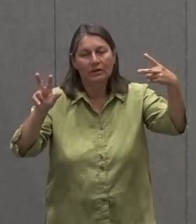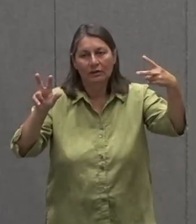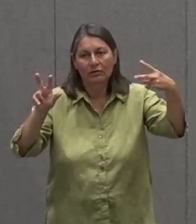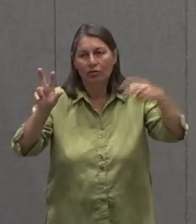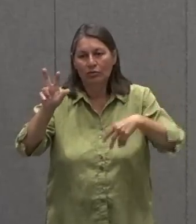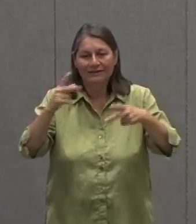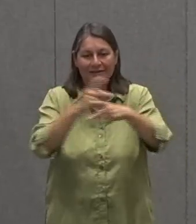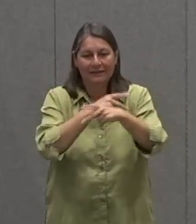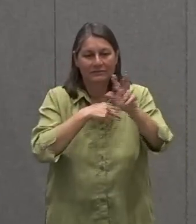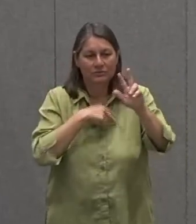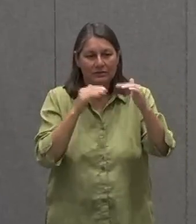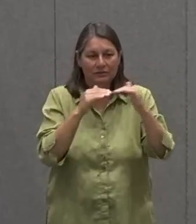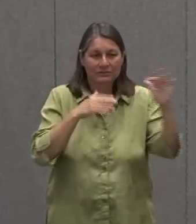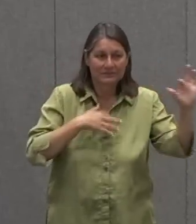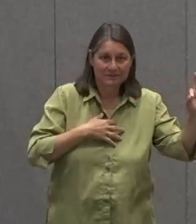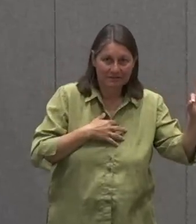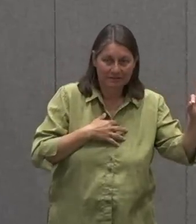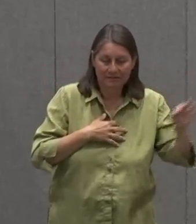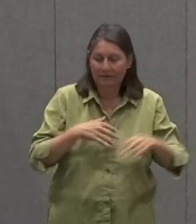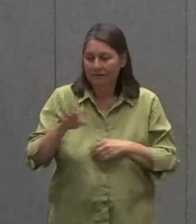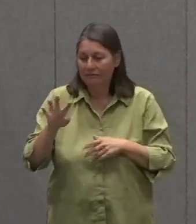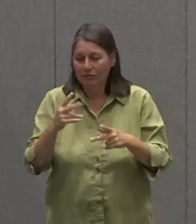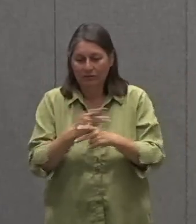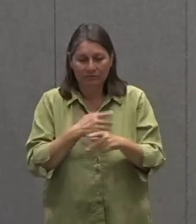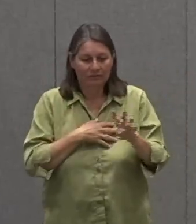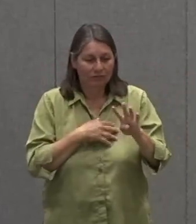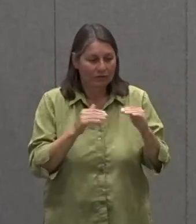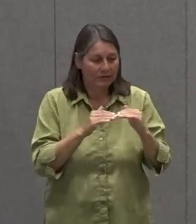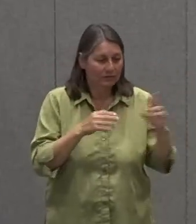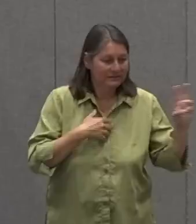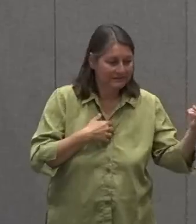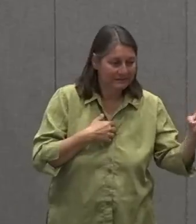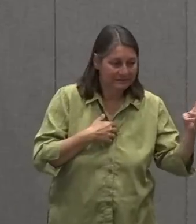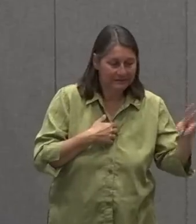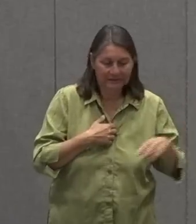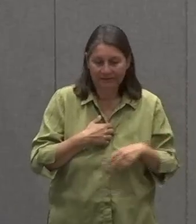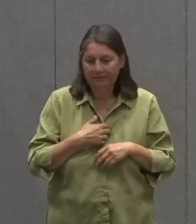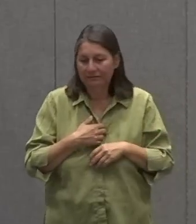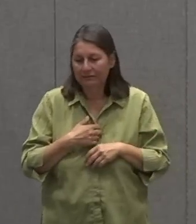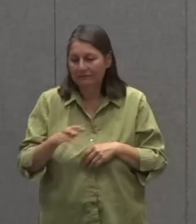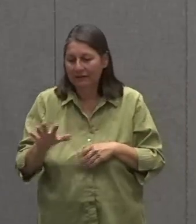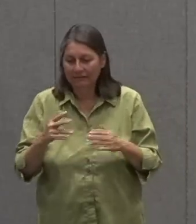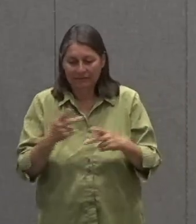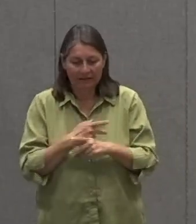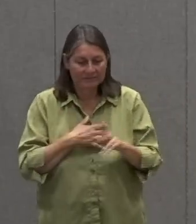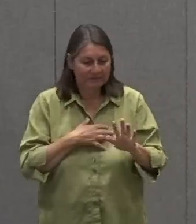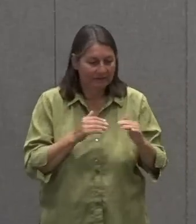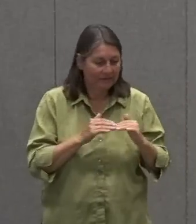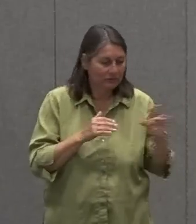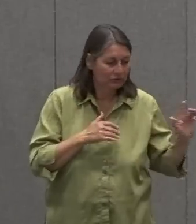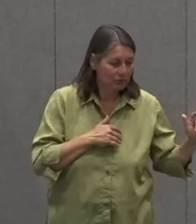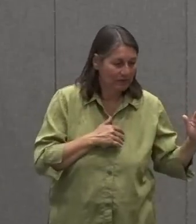and we're gonna have some time. We're gonna be talking about a story, and we're gonna be coming back to those concepts,